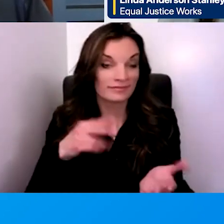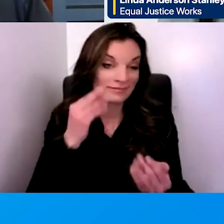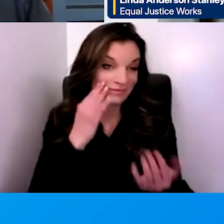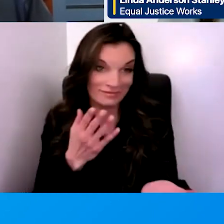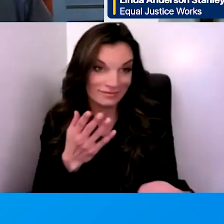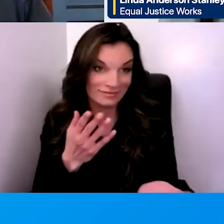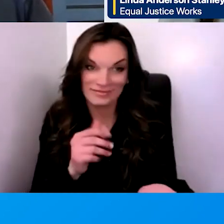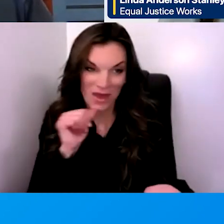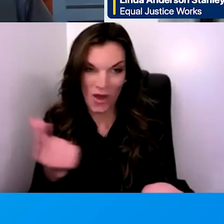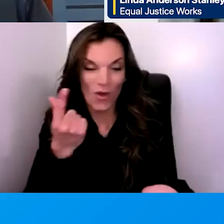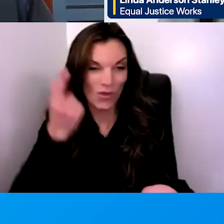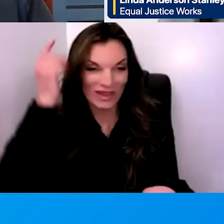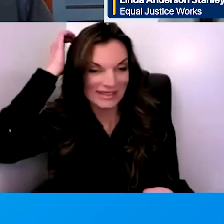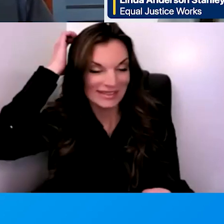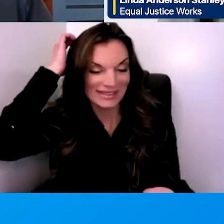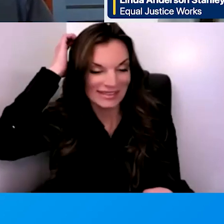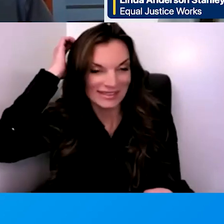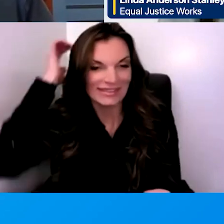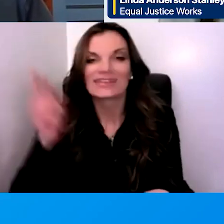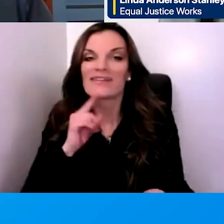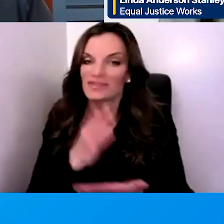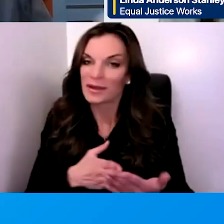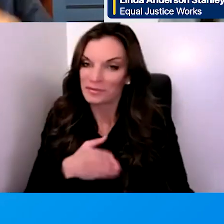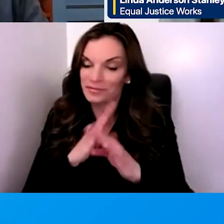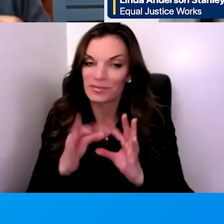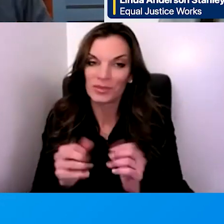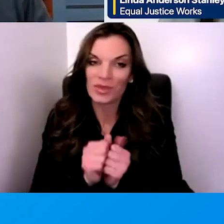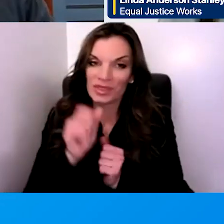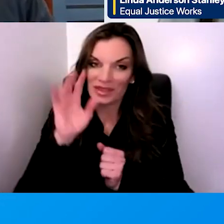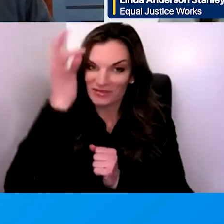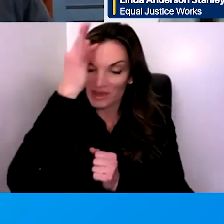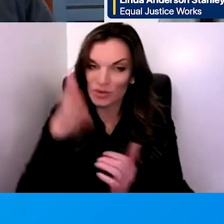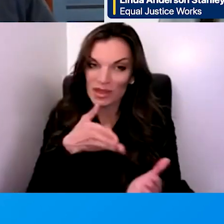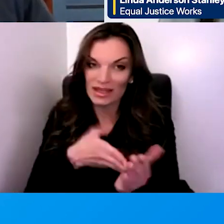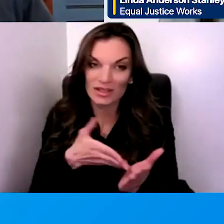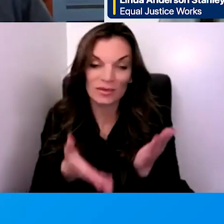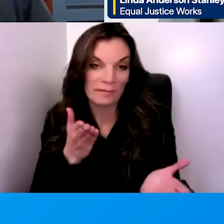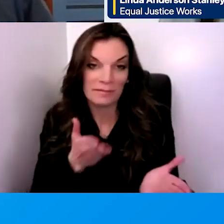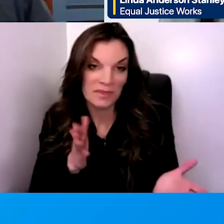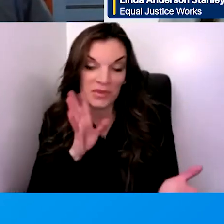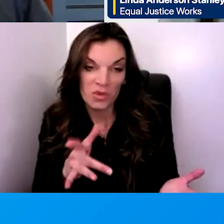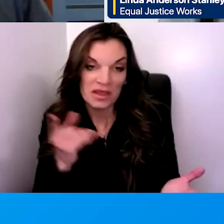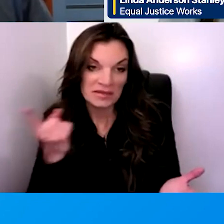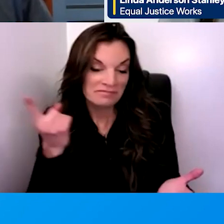And there are some impediments to Federal litigation between maybe people will have a chance to talk about in the context of